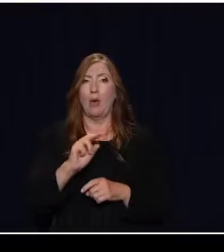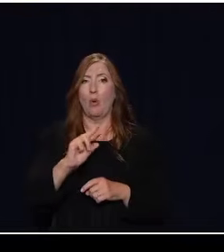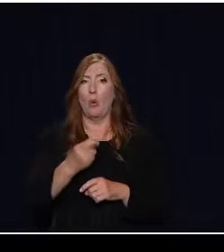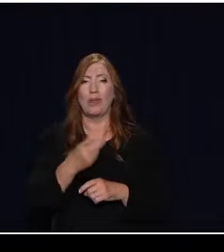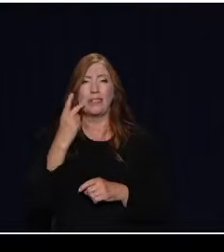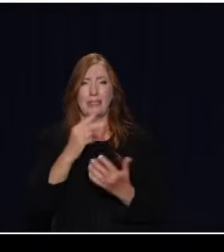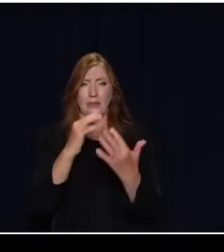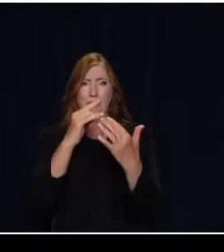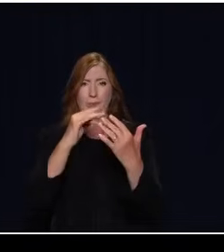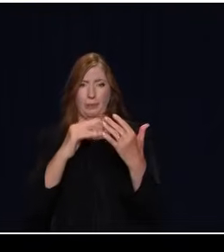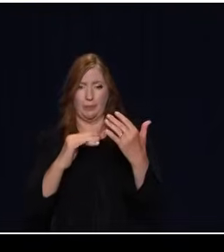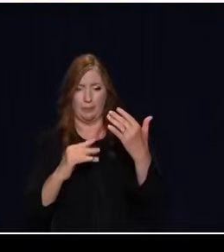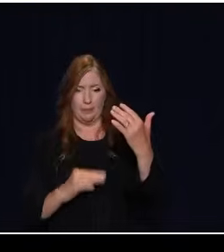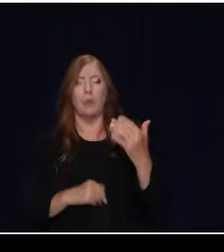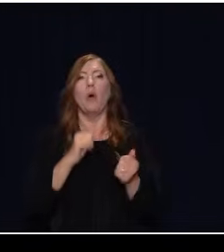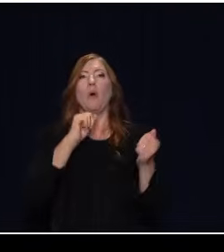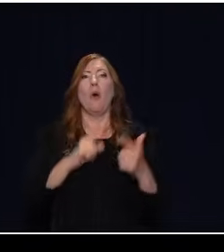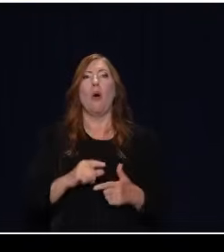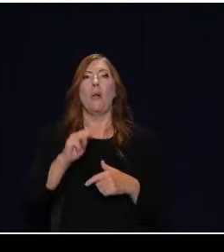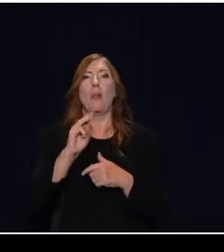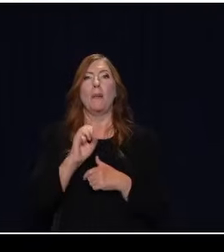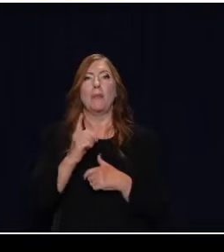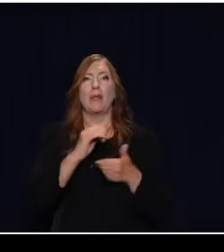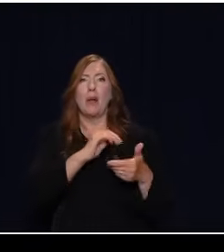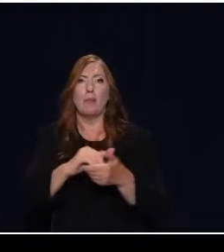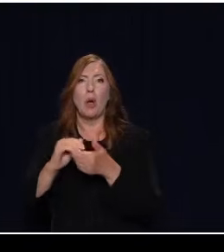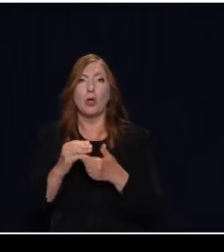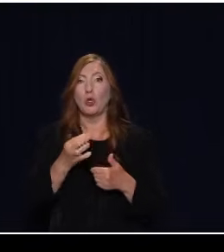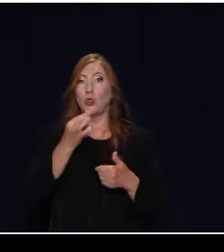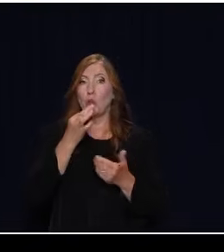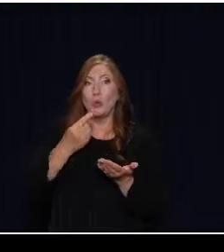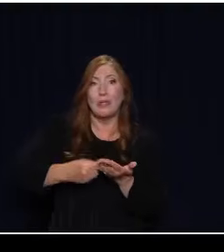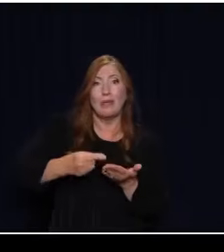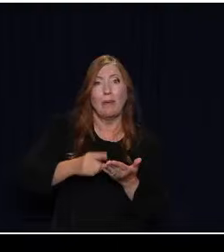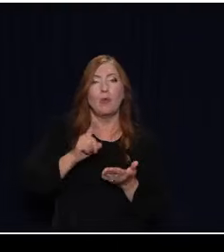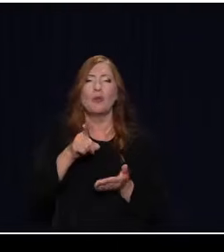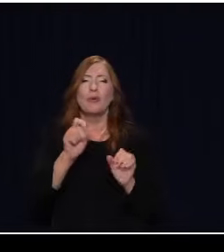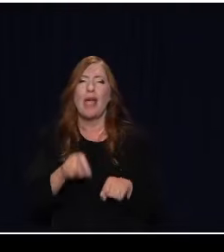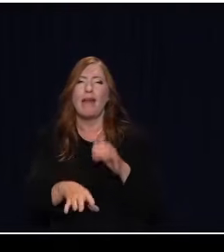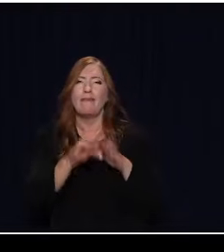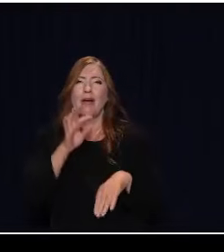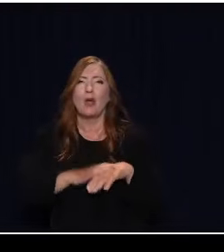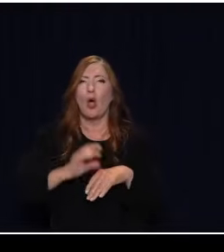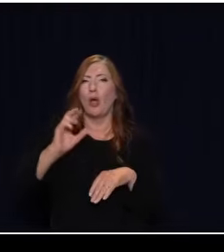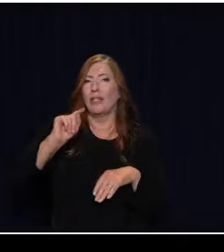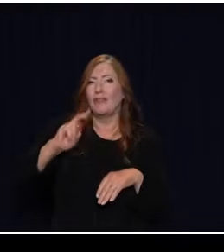TO REGISTER TO VOTE HEAD TO AZCLEANELECTIONS.GOV AND HEAD TO